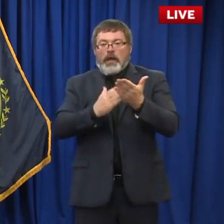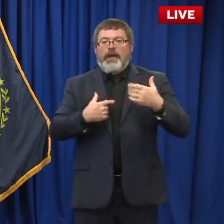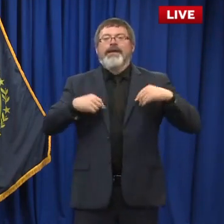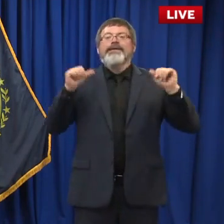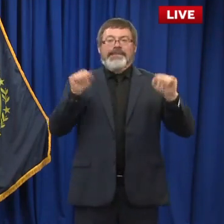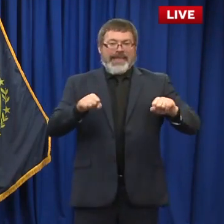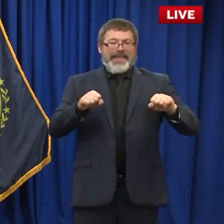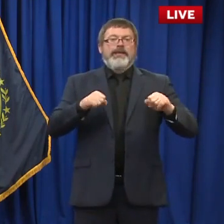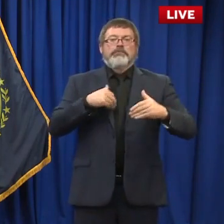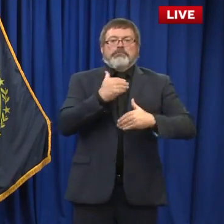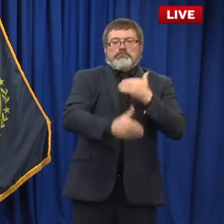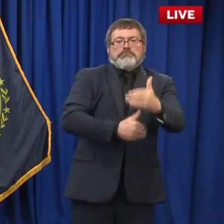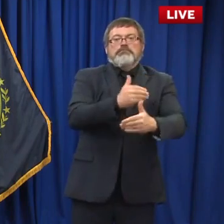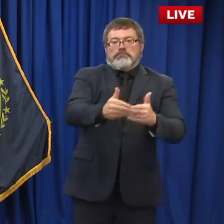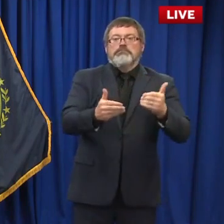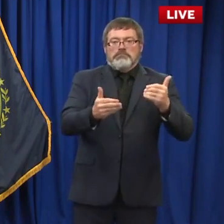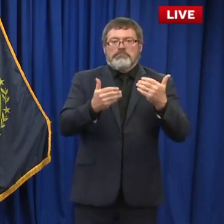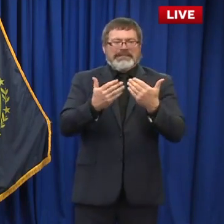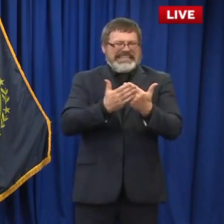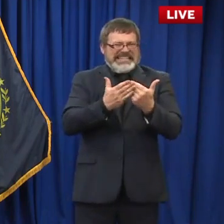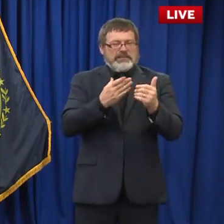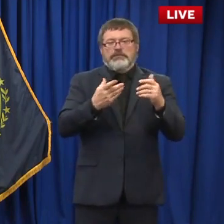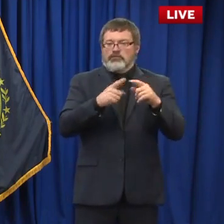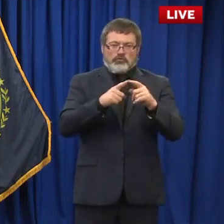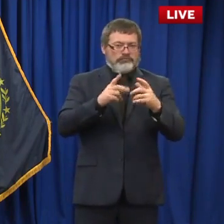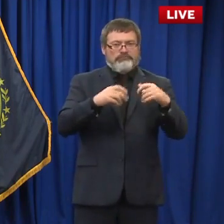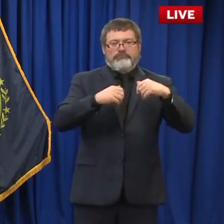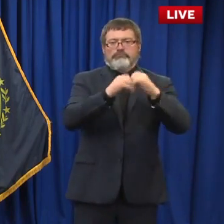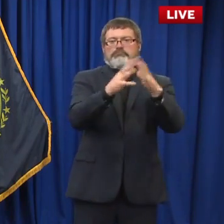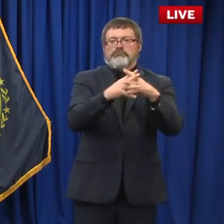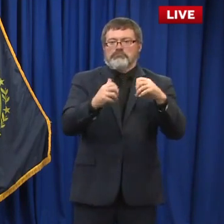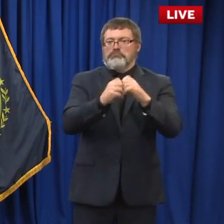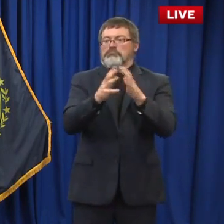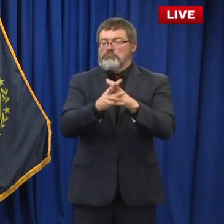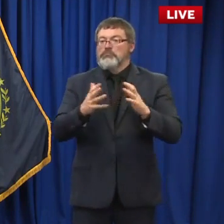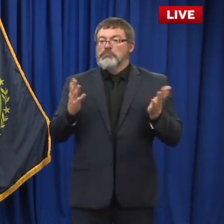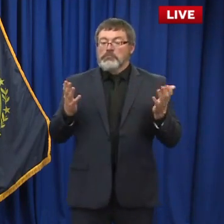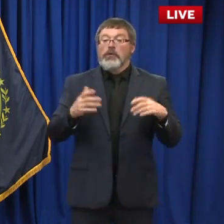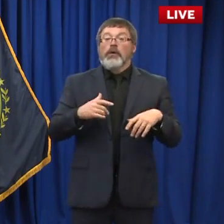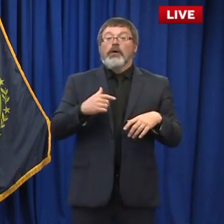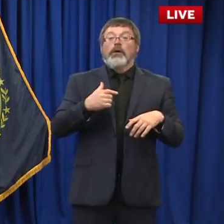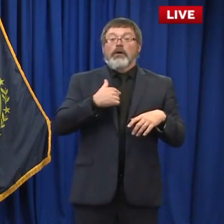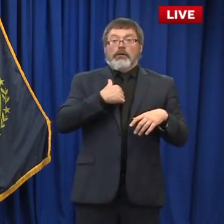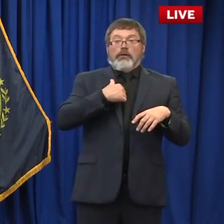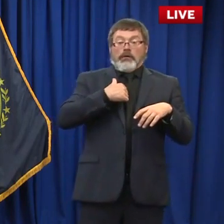NUMEROUS RECOMMENDATIONS THAT ARE CURRENTLY EITHER UNDERWAY OR WE CAN PROMPT AN IMMEDIATE RESPONSE FROM THE STATE.